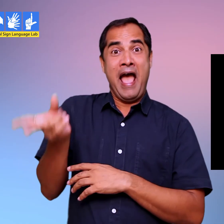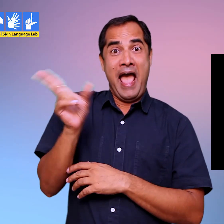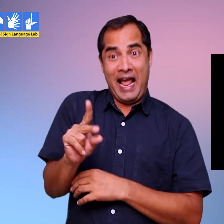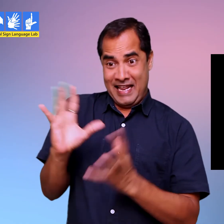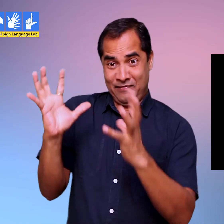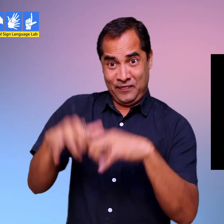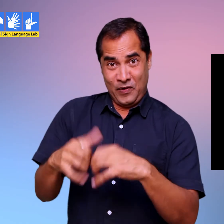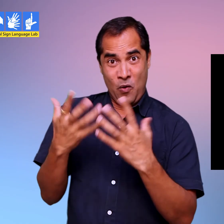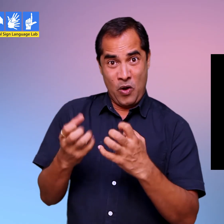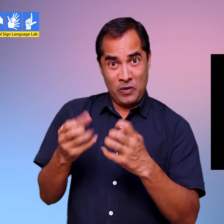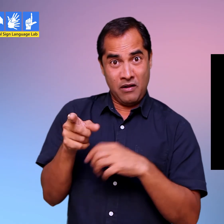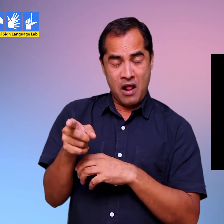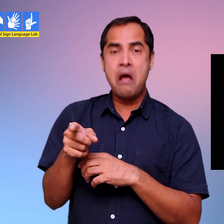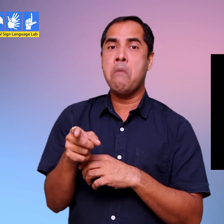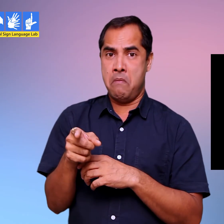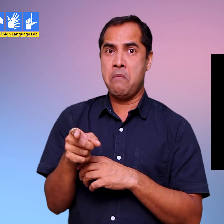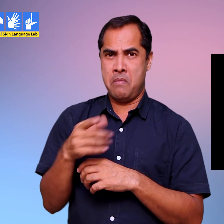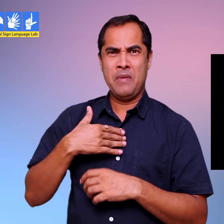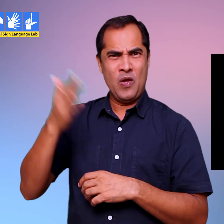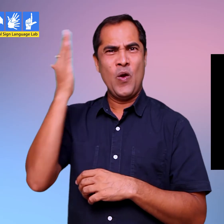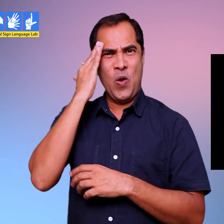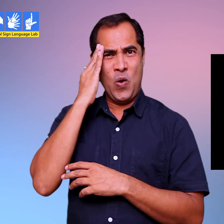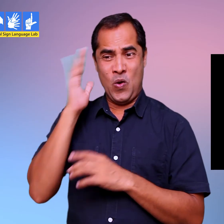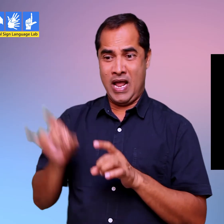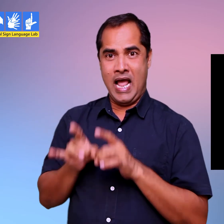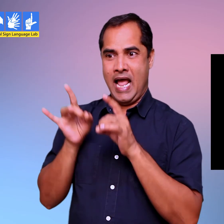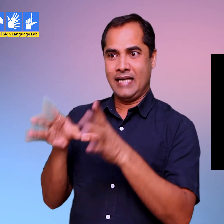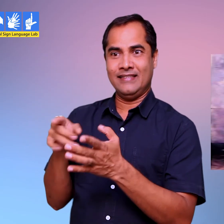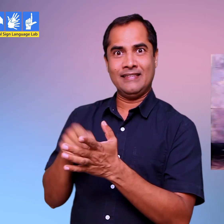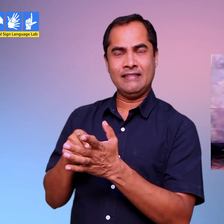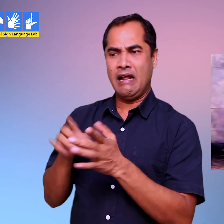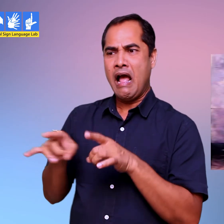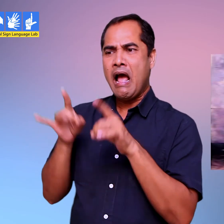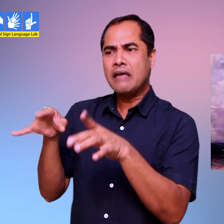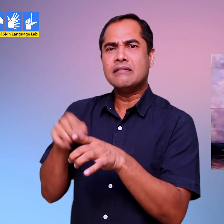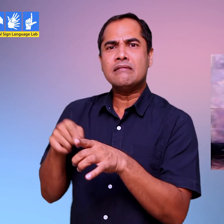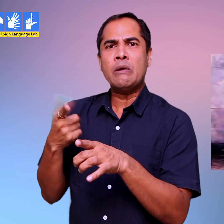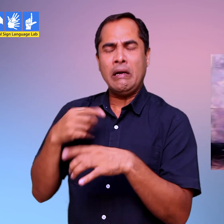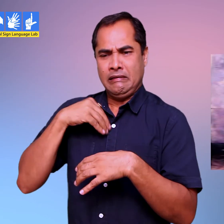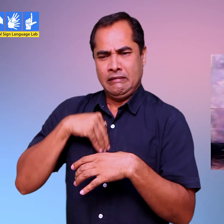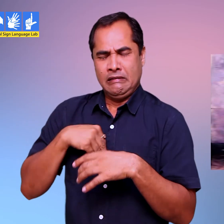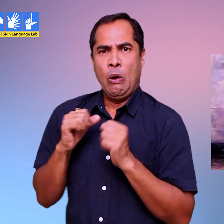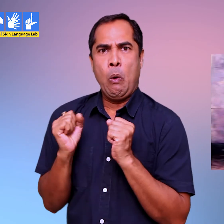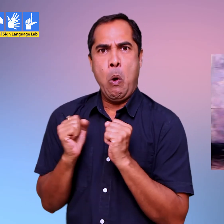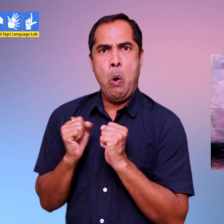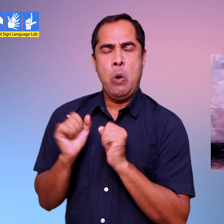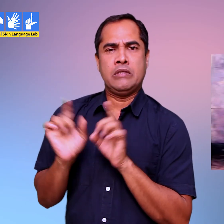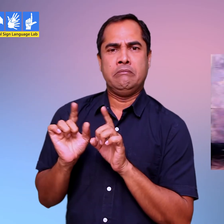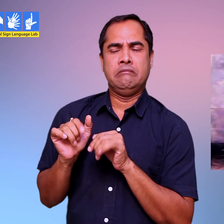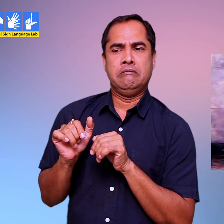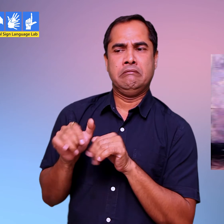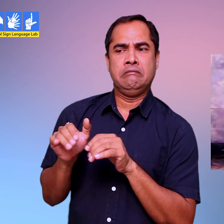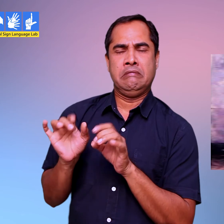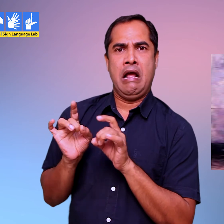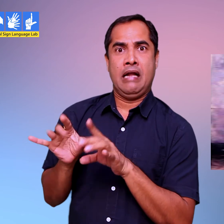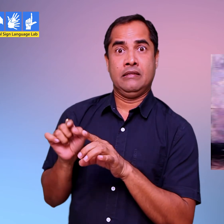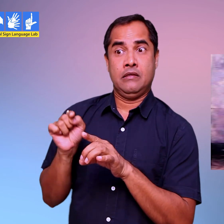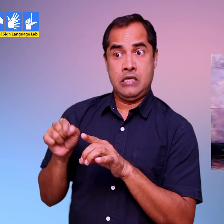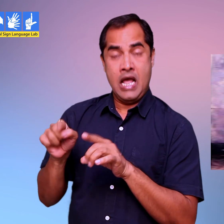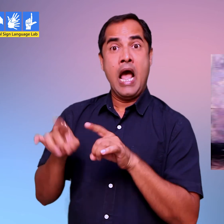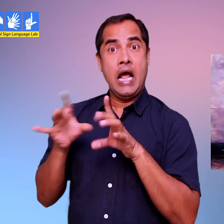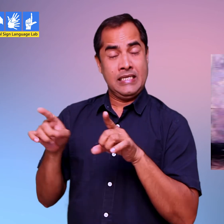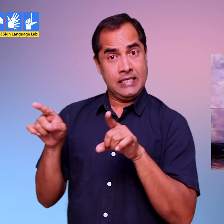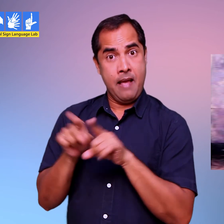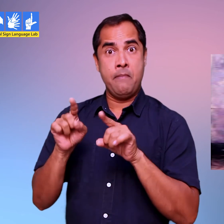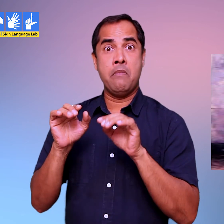perish twice, I think I know enough of hate. (here, hate means colder emotions and that is equally